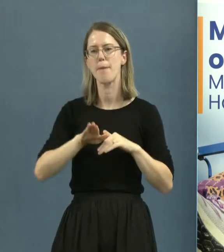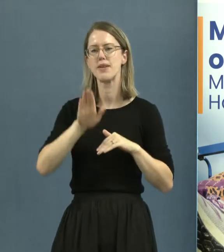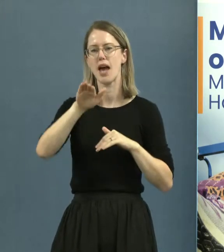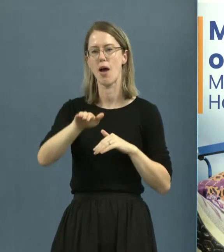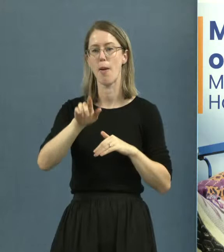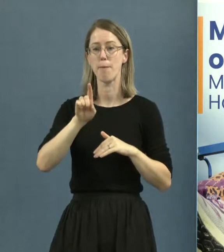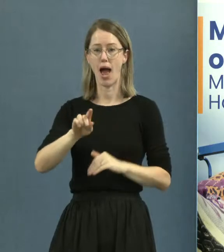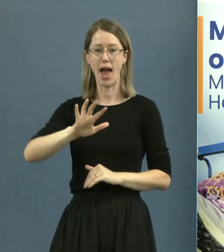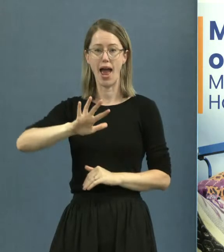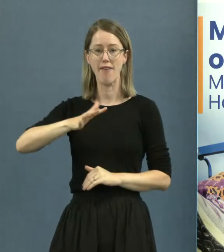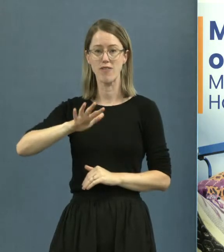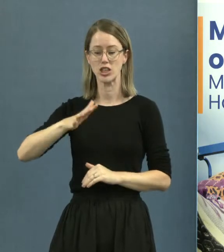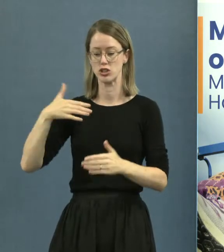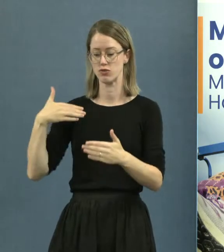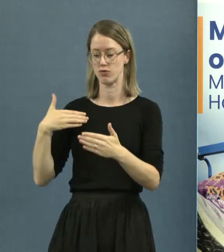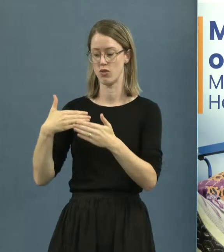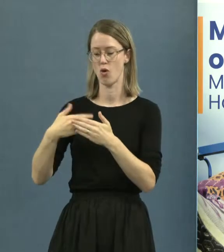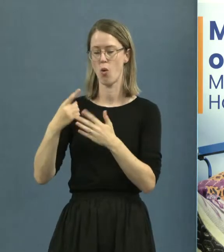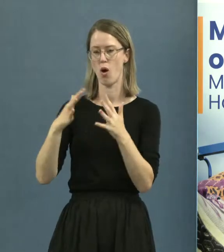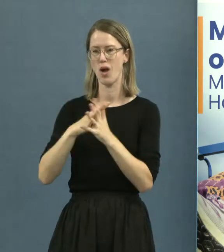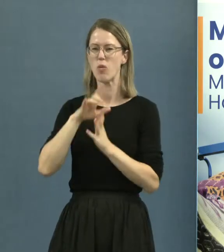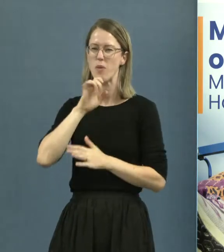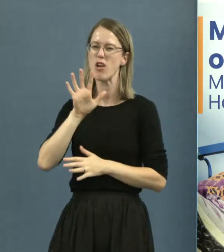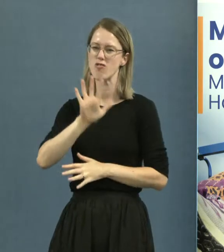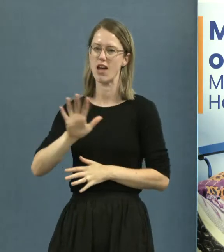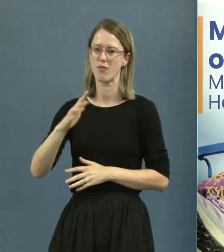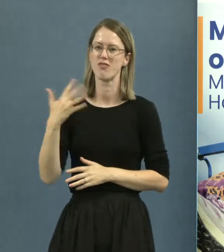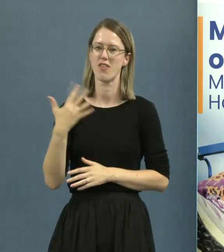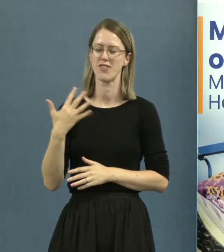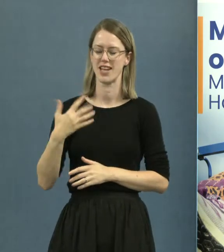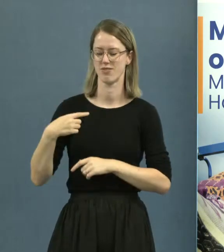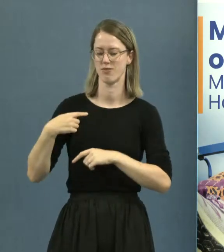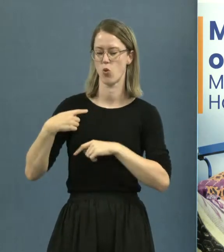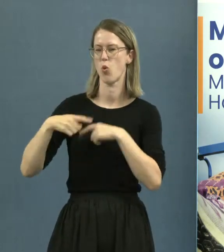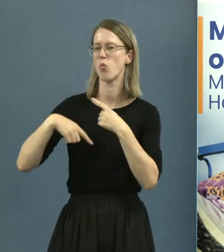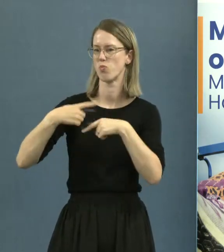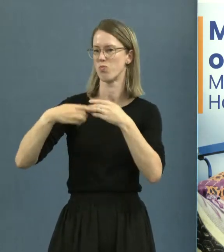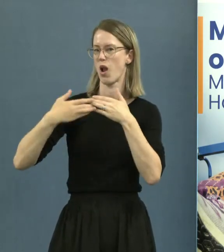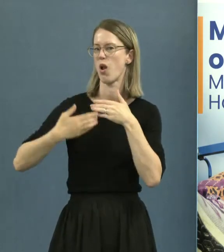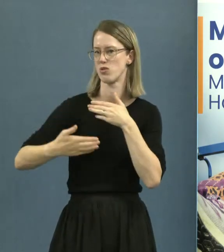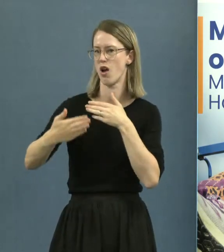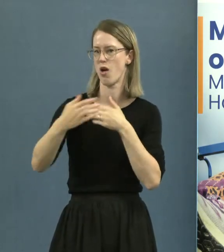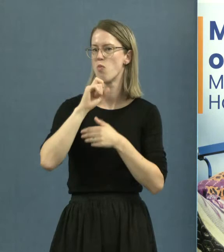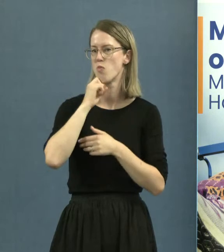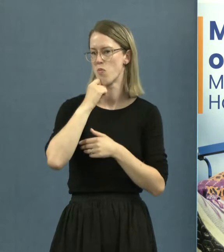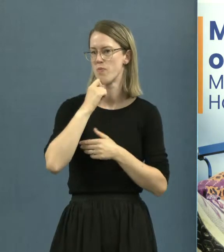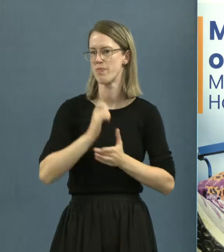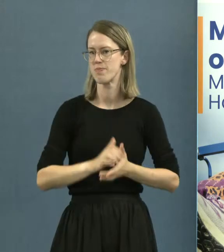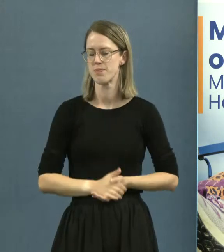day, but the seven-day rolling